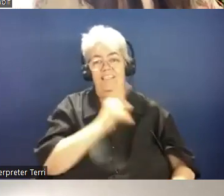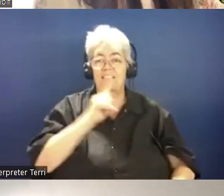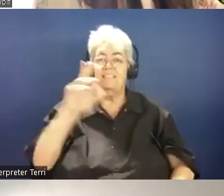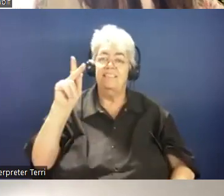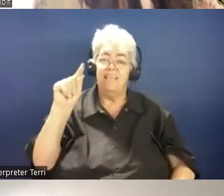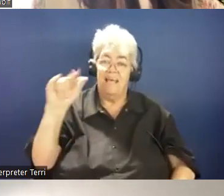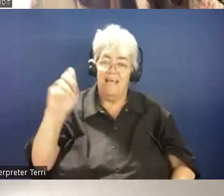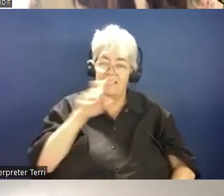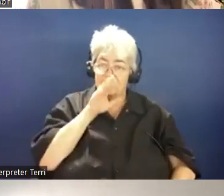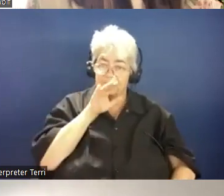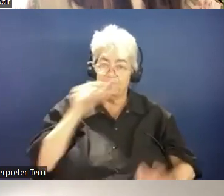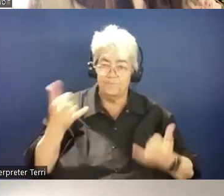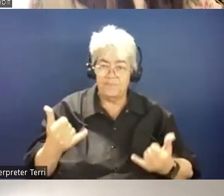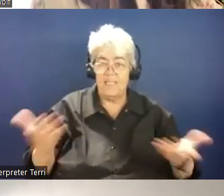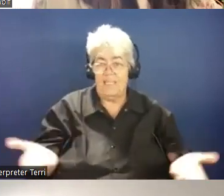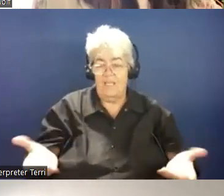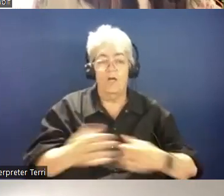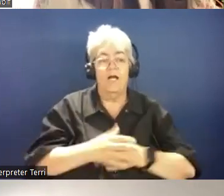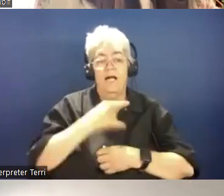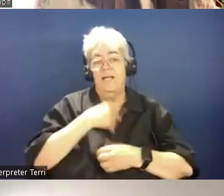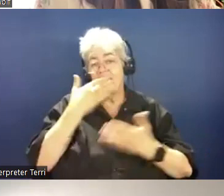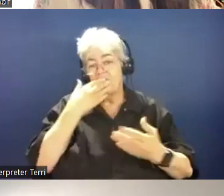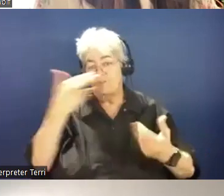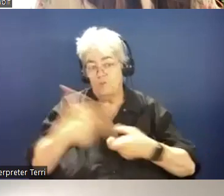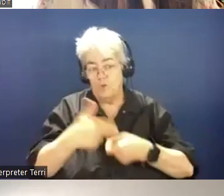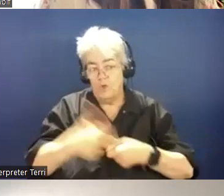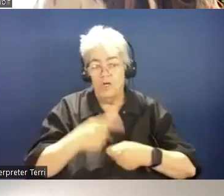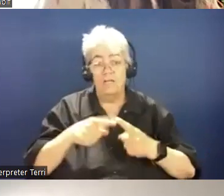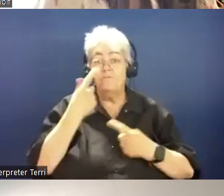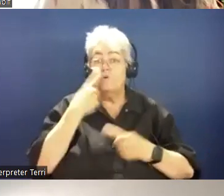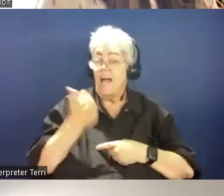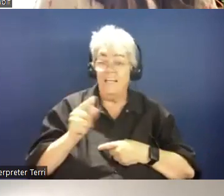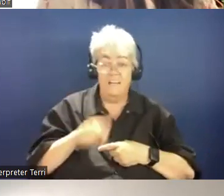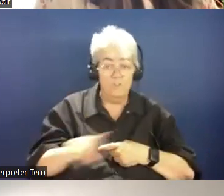Thanks everyone for joining us today. For those of you who have heard, or were on our last statewide,